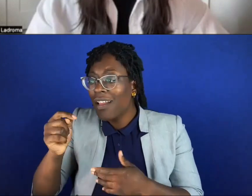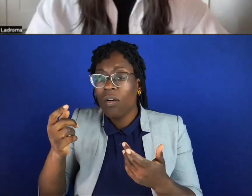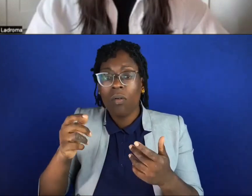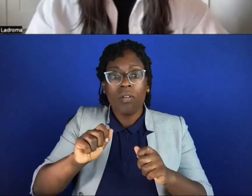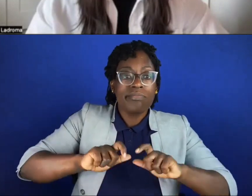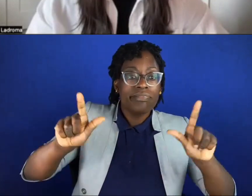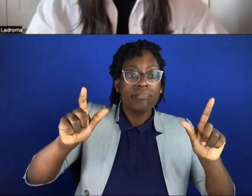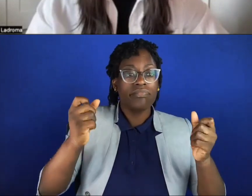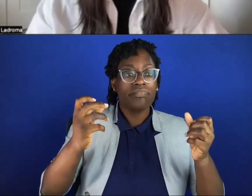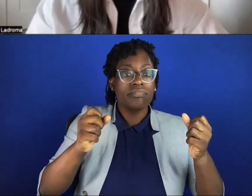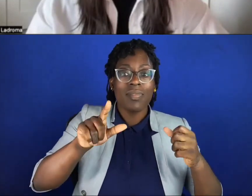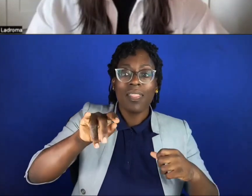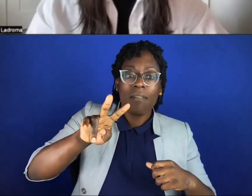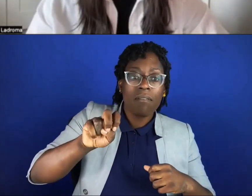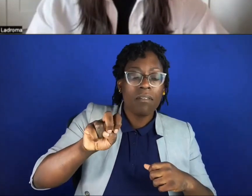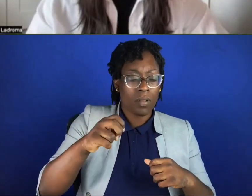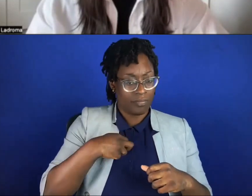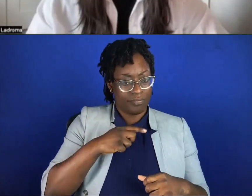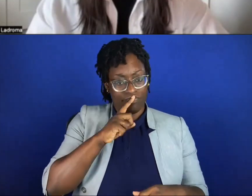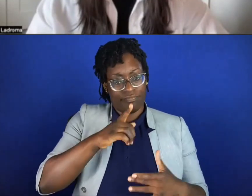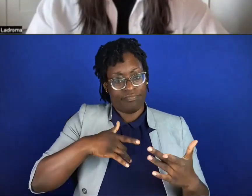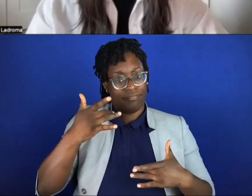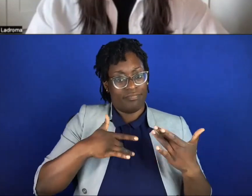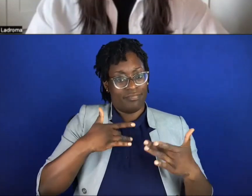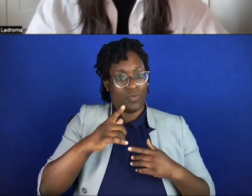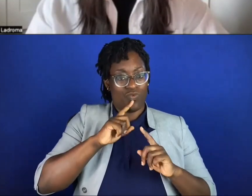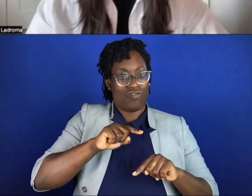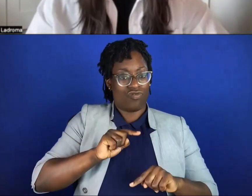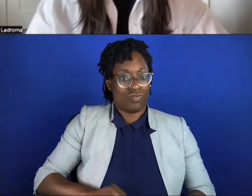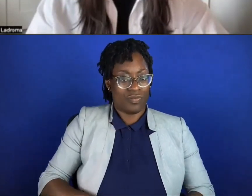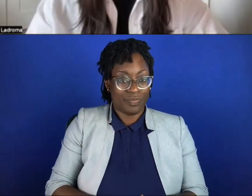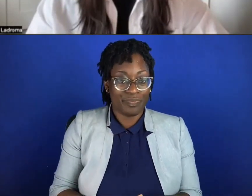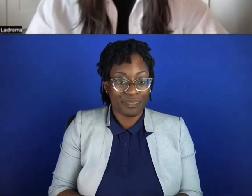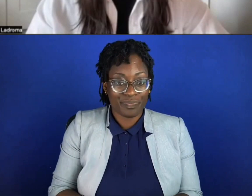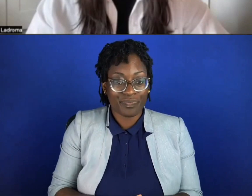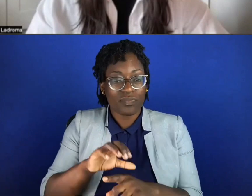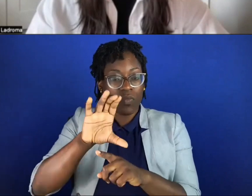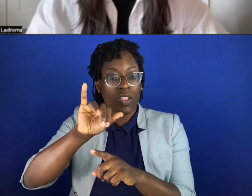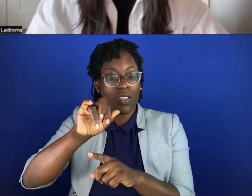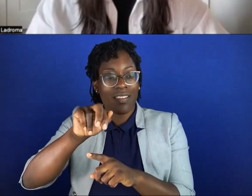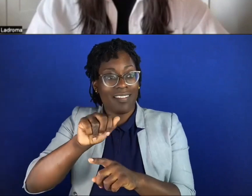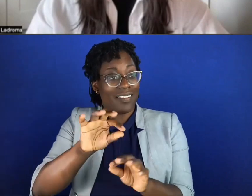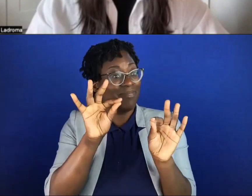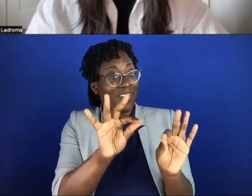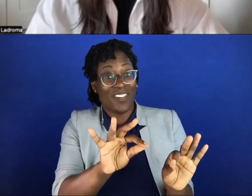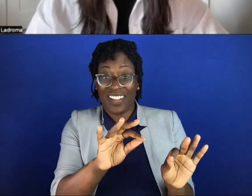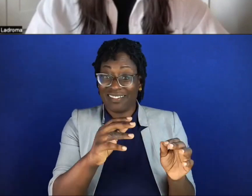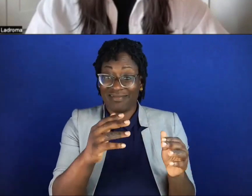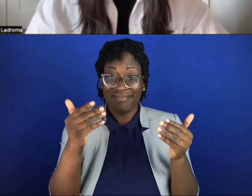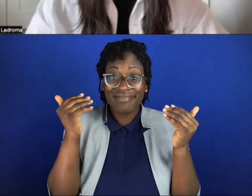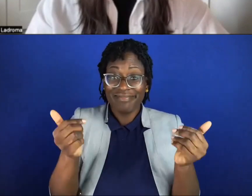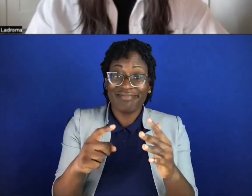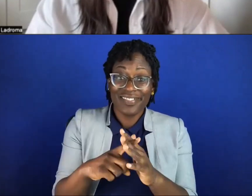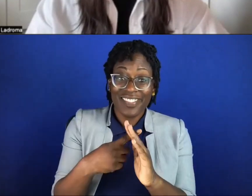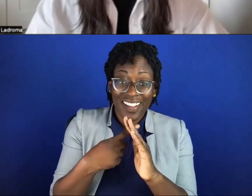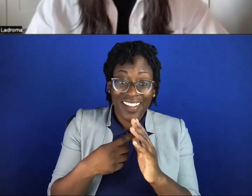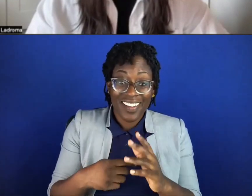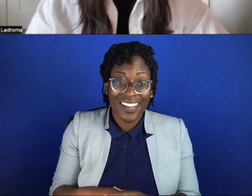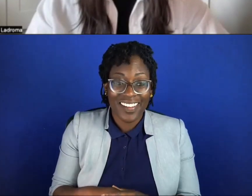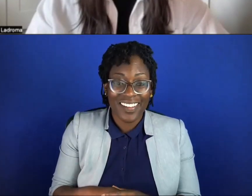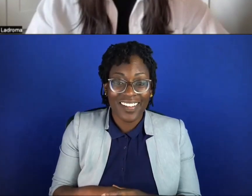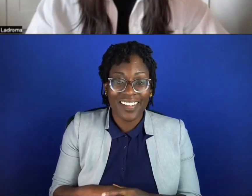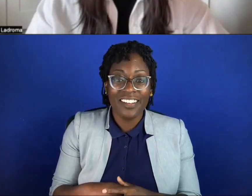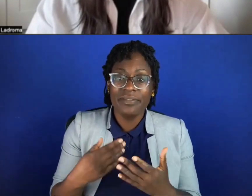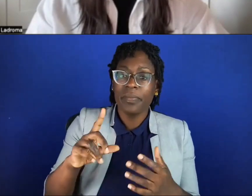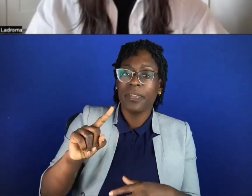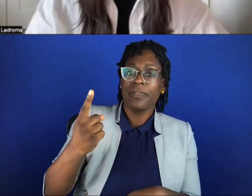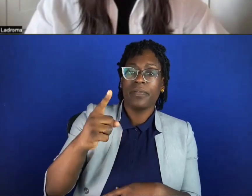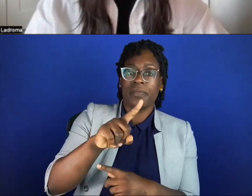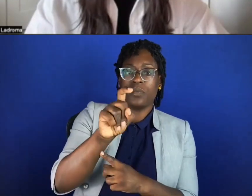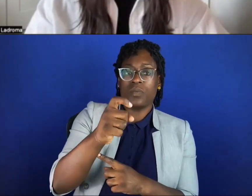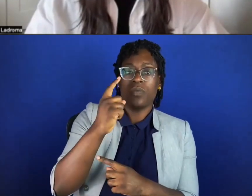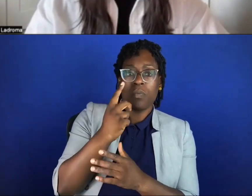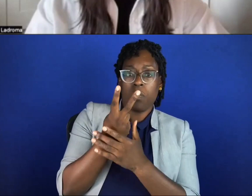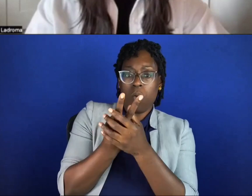and answer your questions.